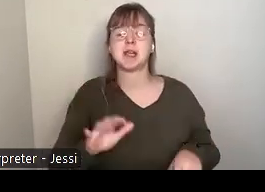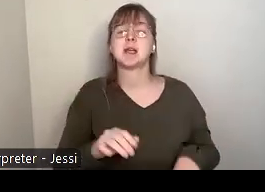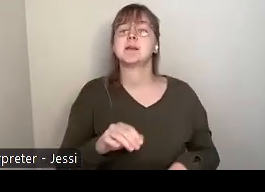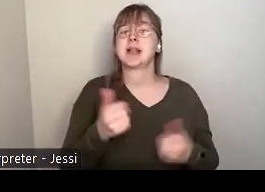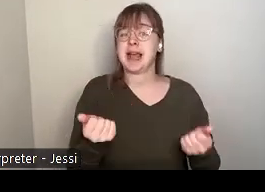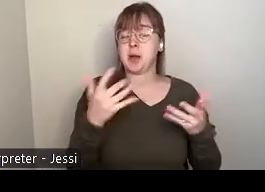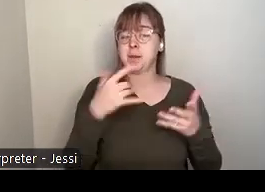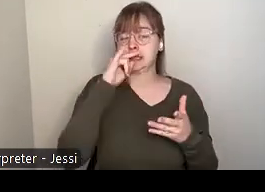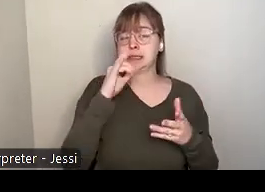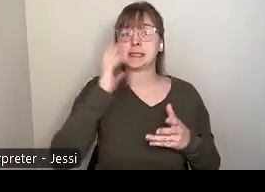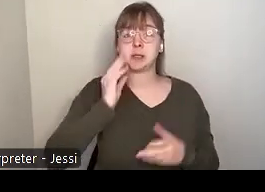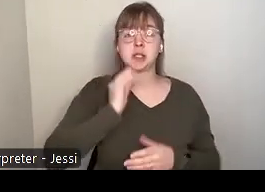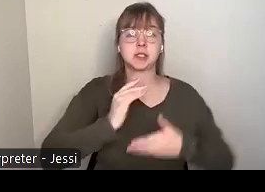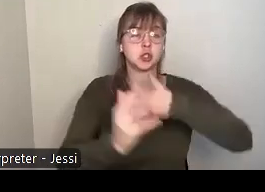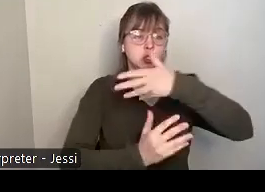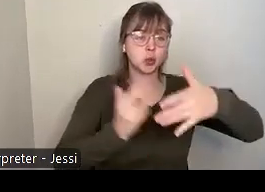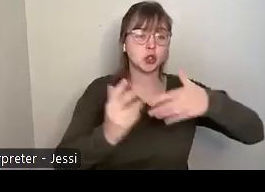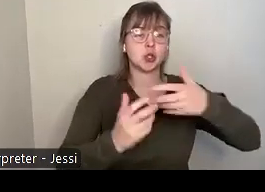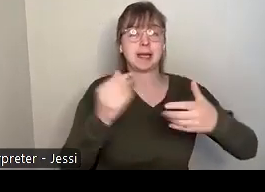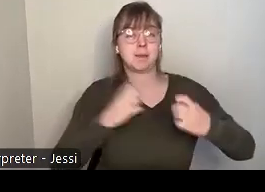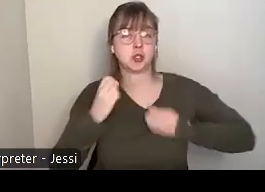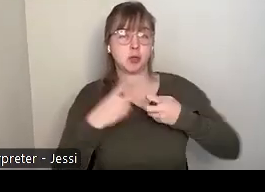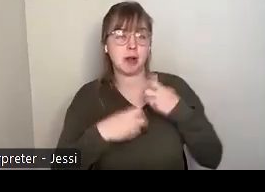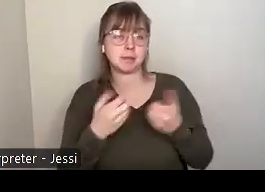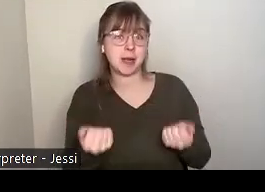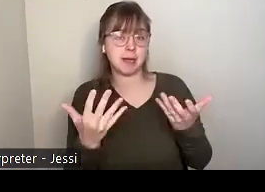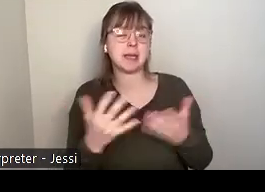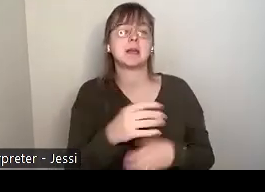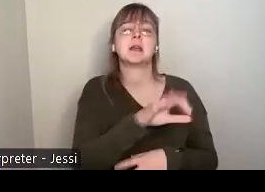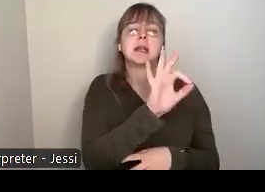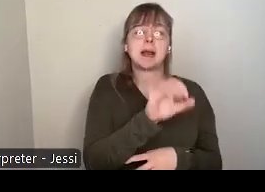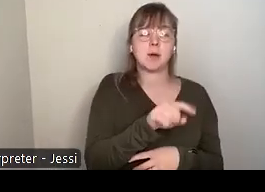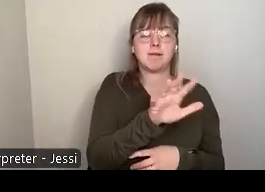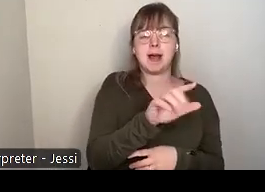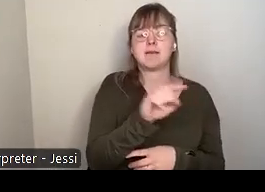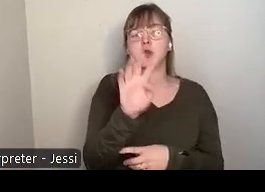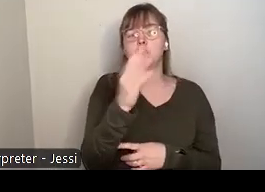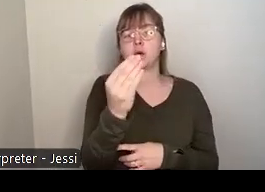and we're not only talking about those folks who fall within a range of pathology because it's